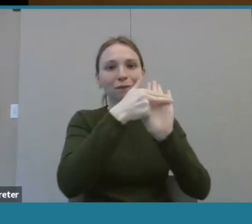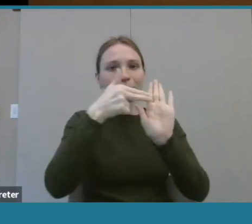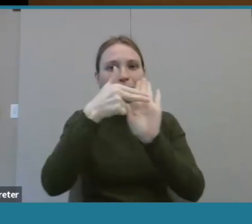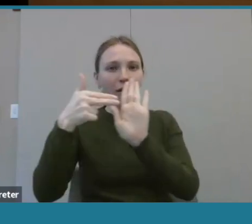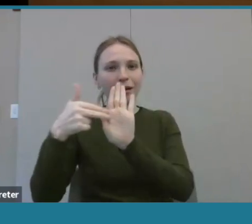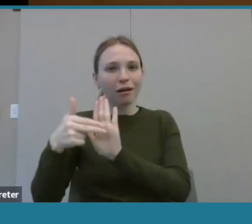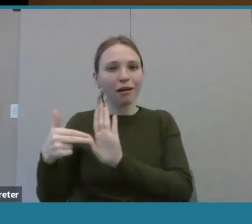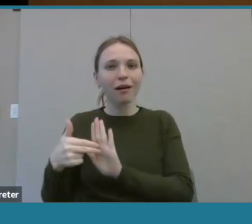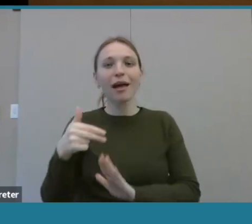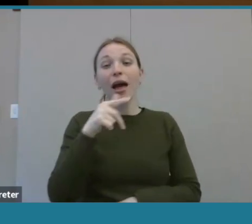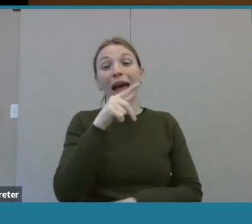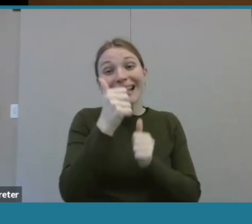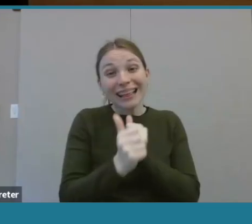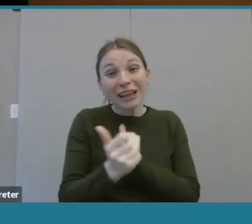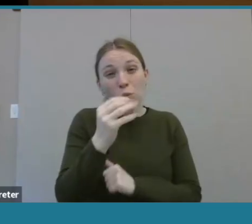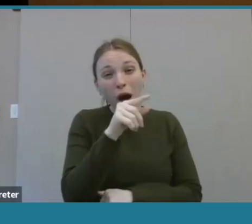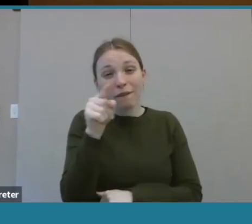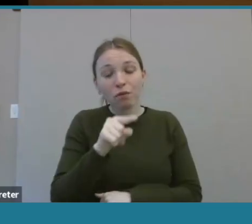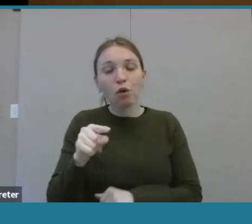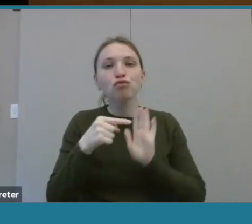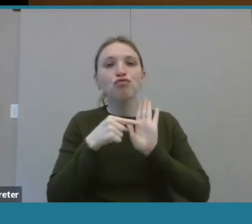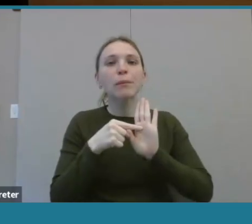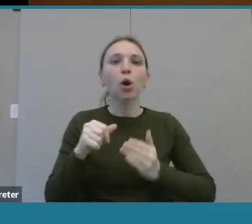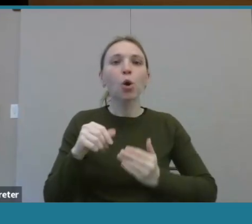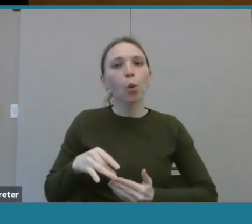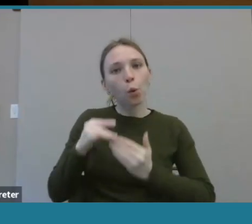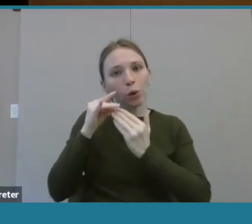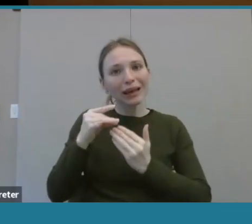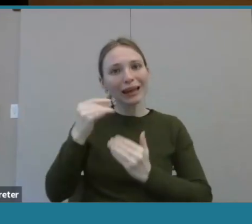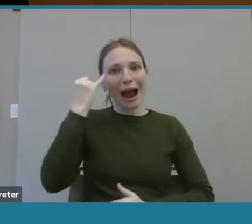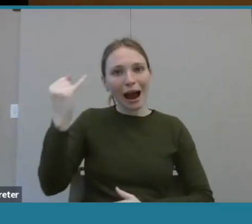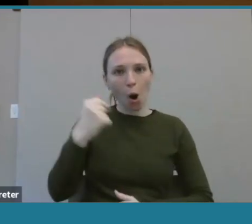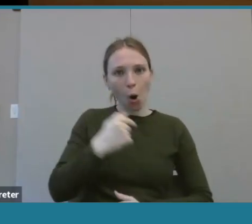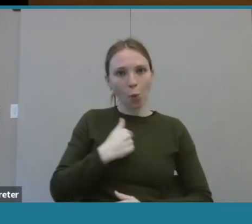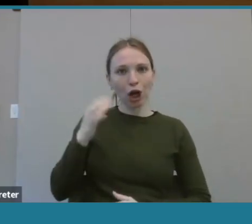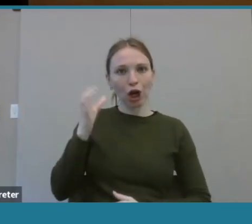notes represents a unique idea that we heard. And so we even had to combine some ideas, right?